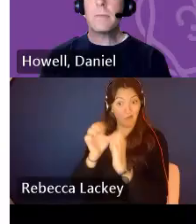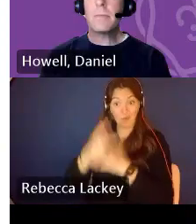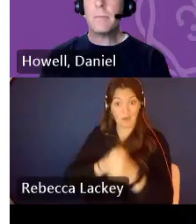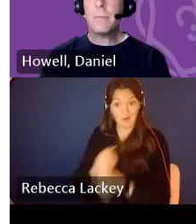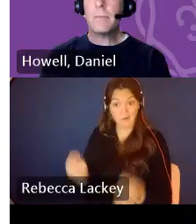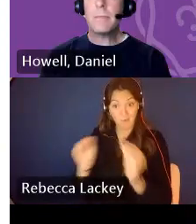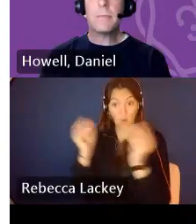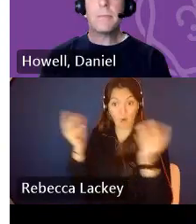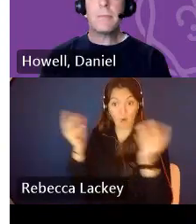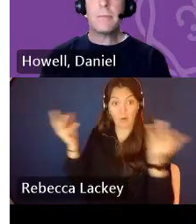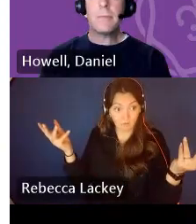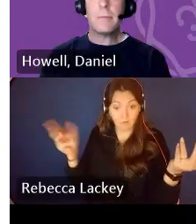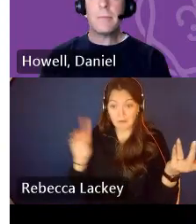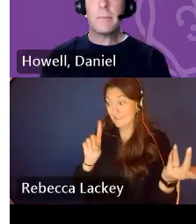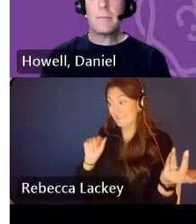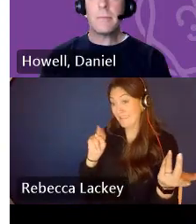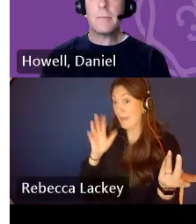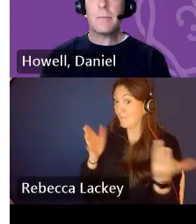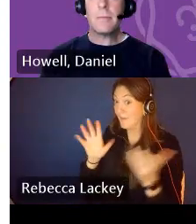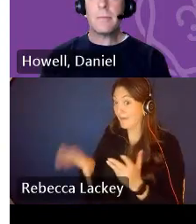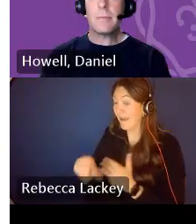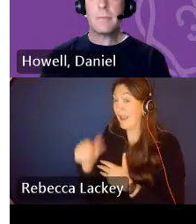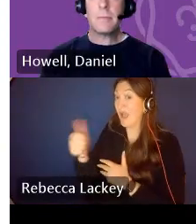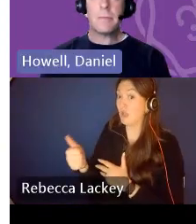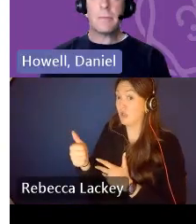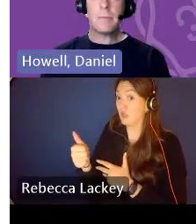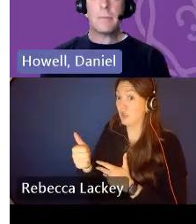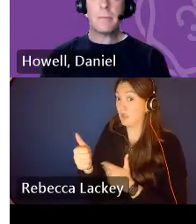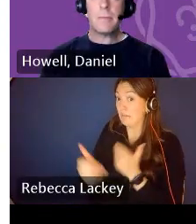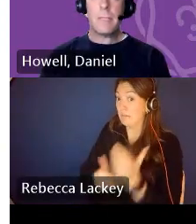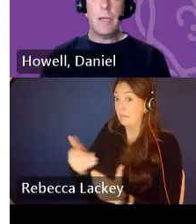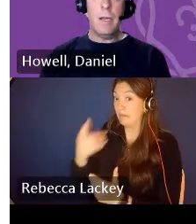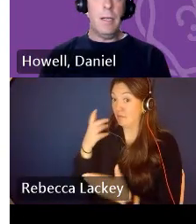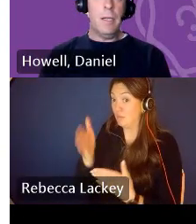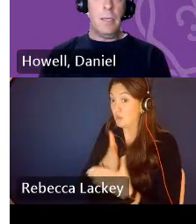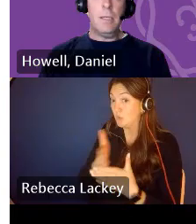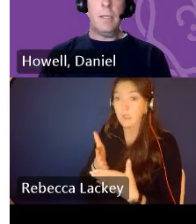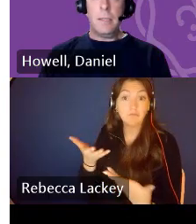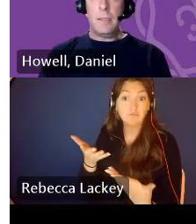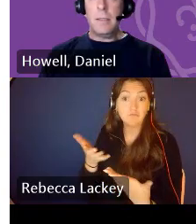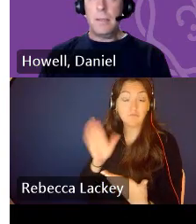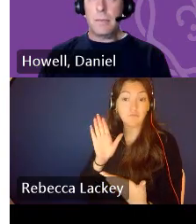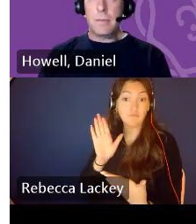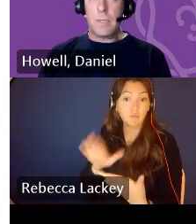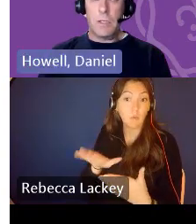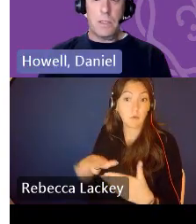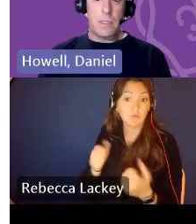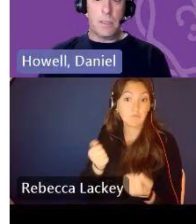So Dan, we may have to take other steps in between. What what's your currently?